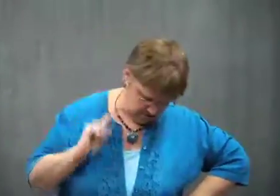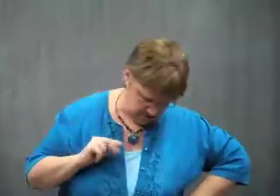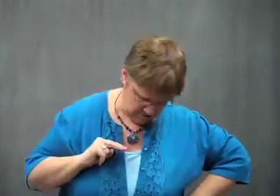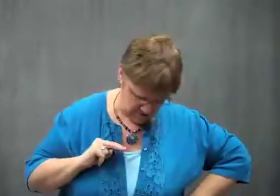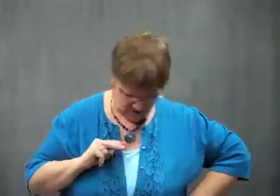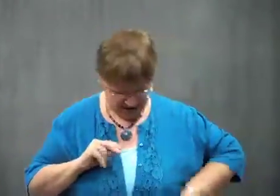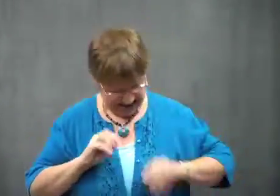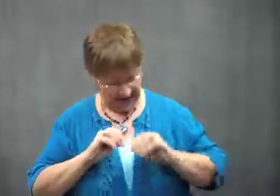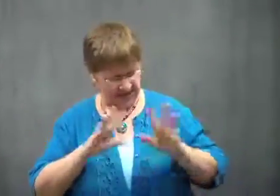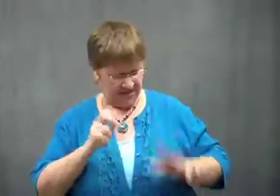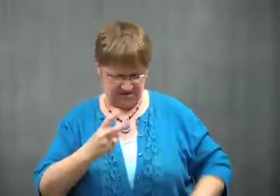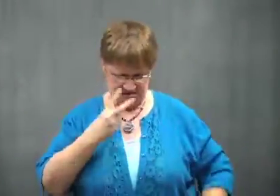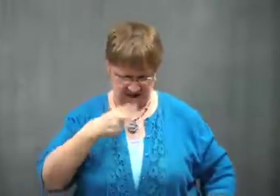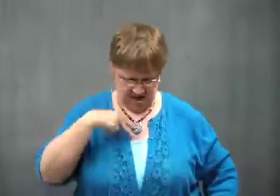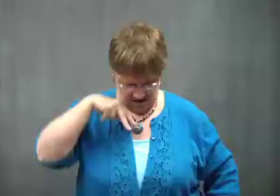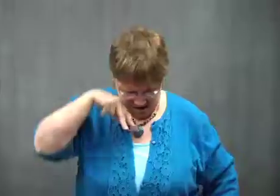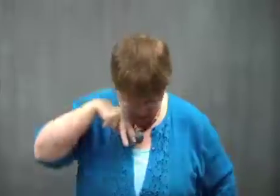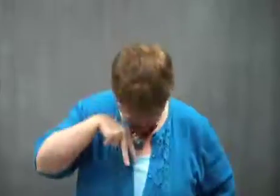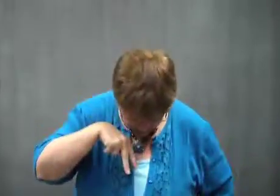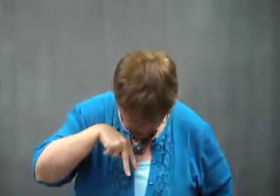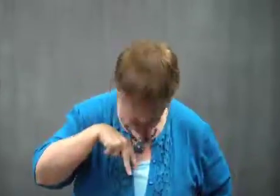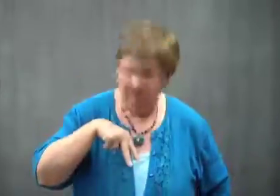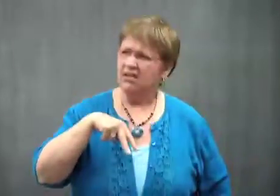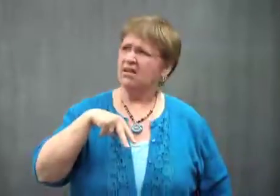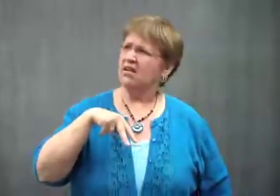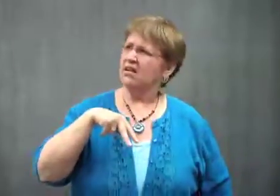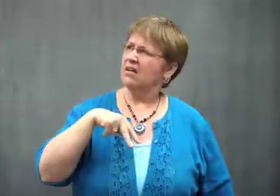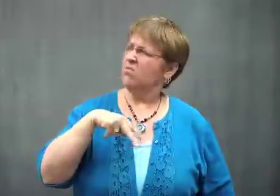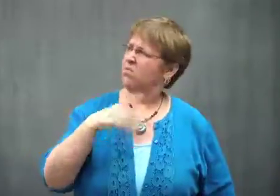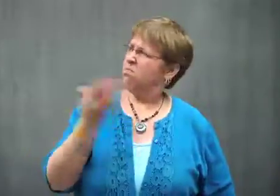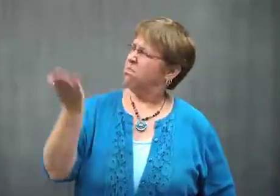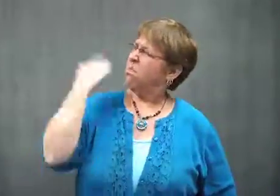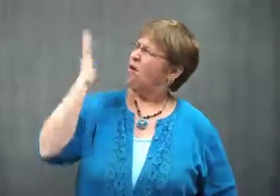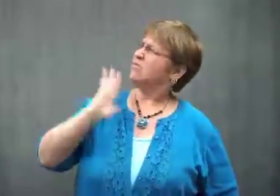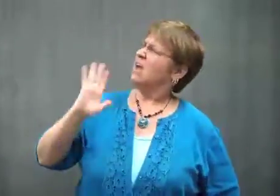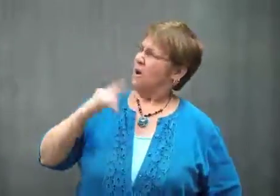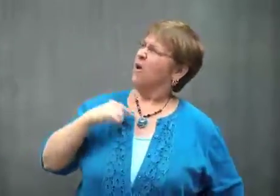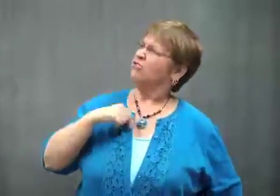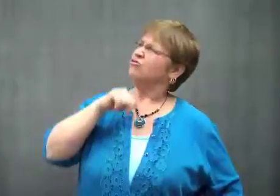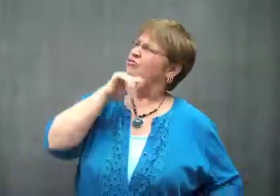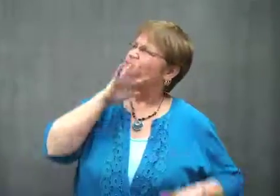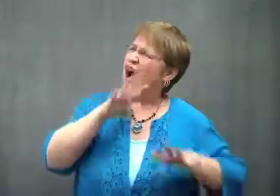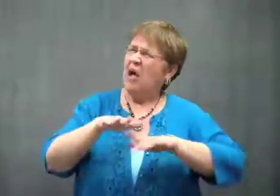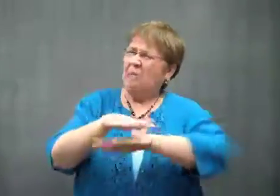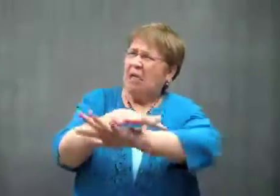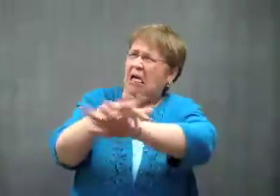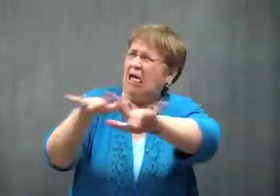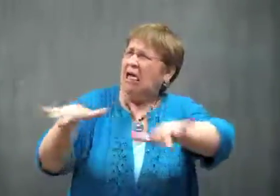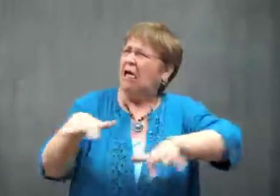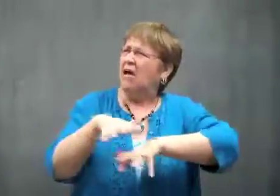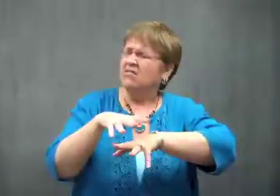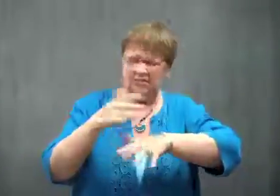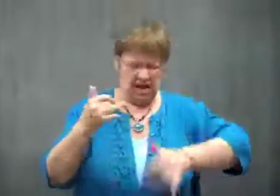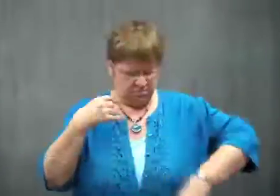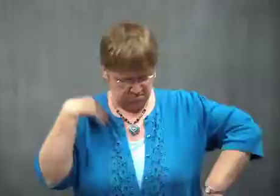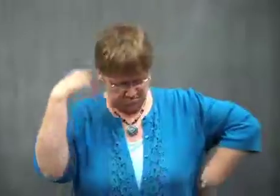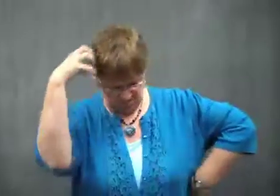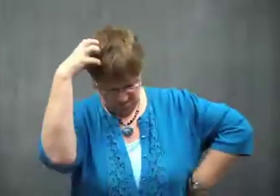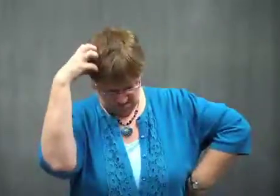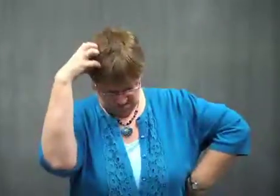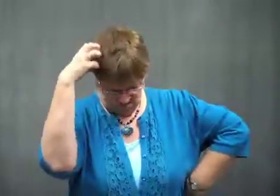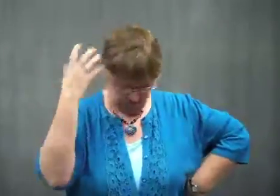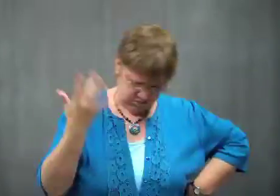That's funny. I could now see through the water, it was that clear.